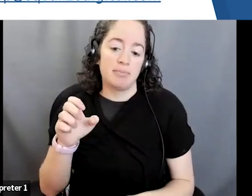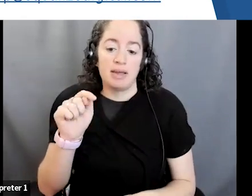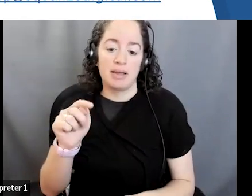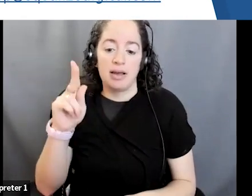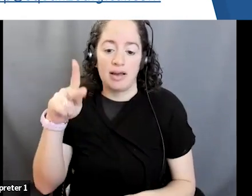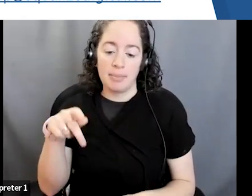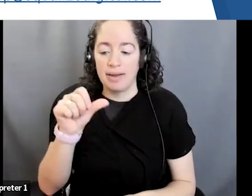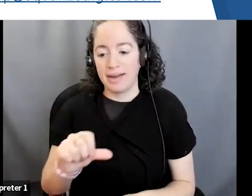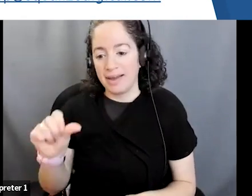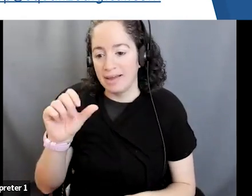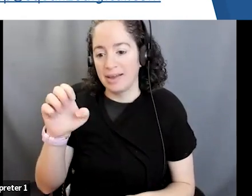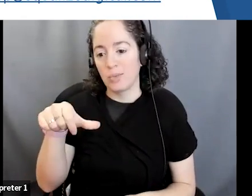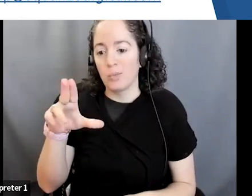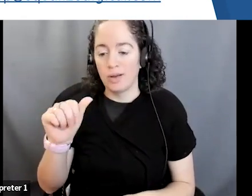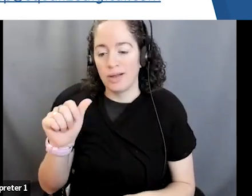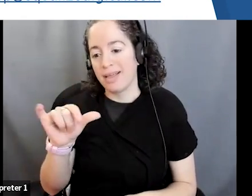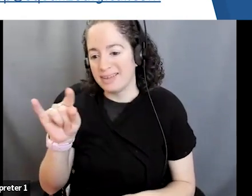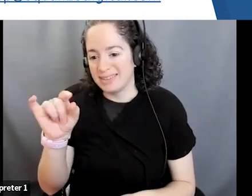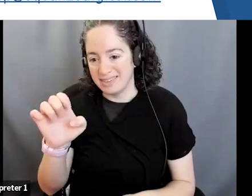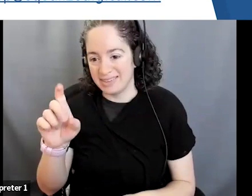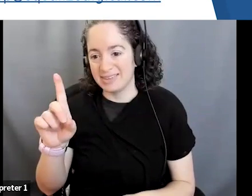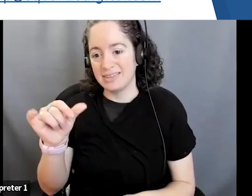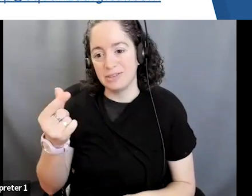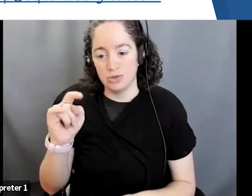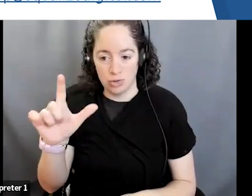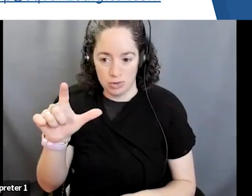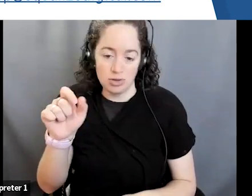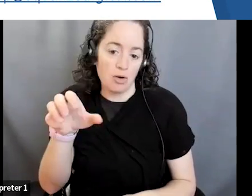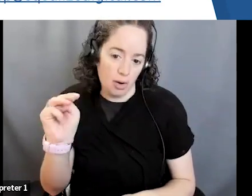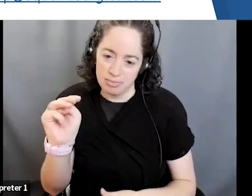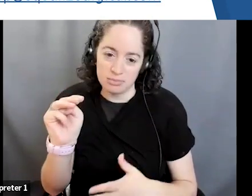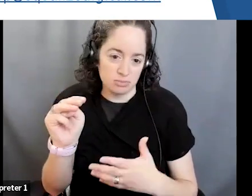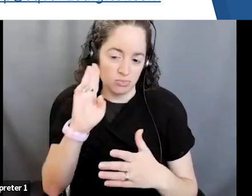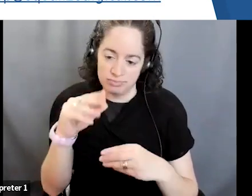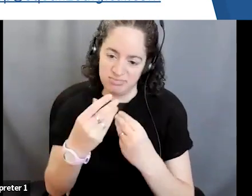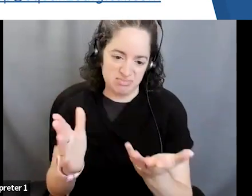and we can share information about sponsorship with you. You can also find that on the meetup webpage.